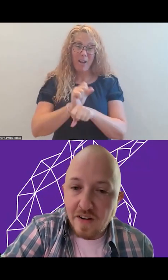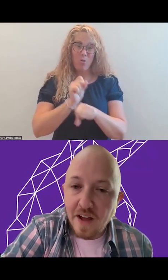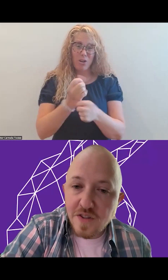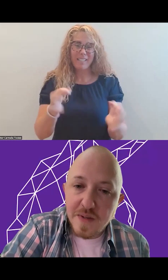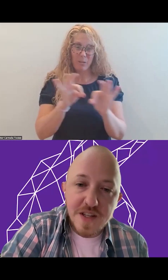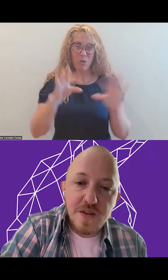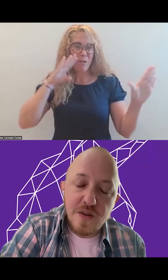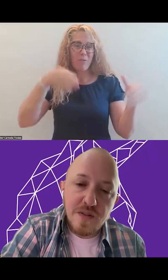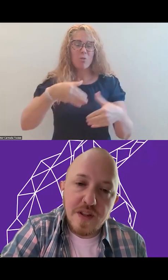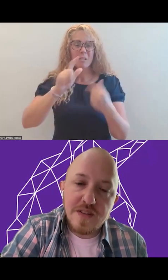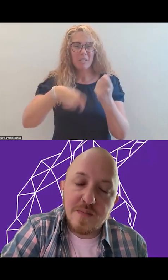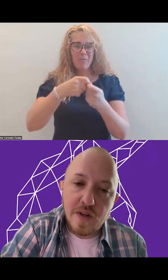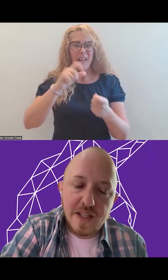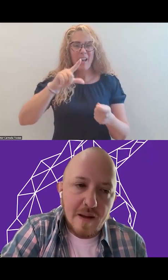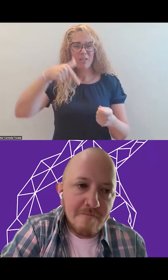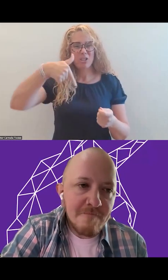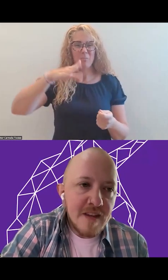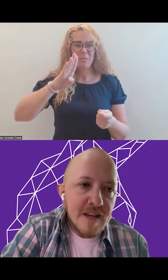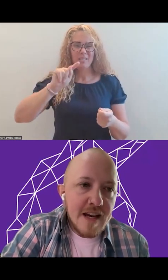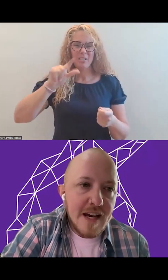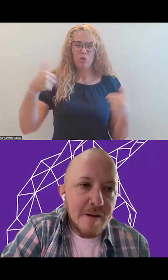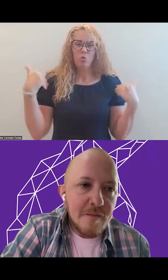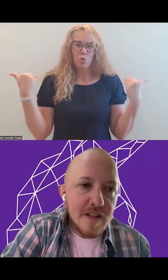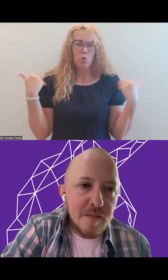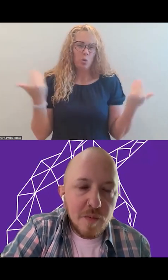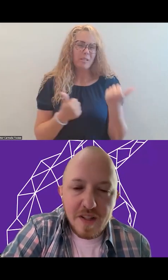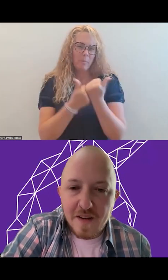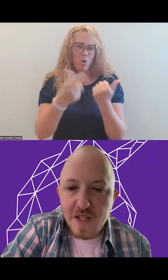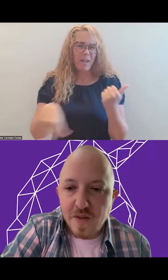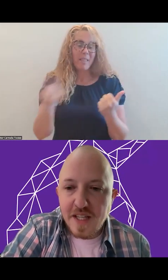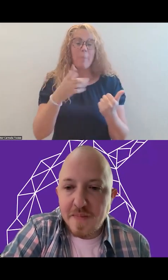LGBT YOUTH AND SUPPORTING THEM. SOME OF THE WORK THAT I DO IS